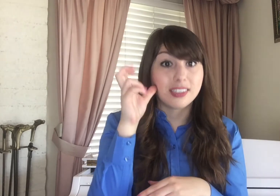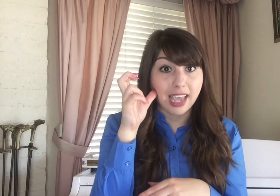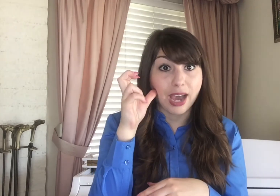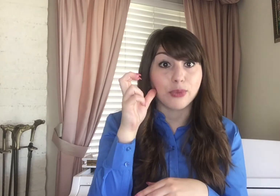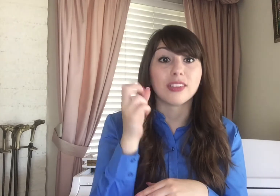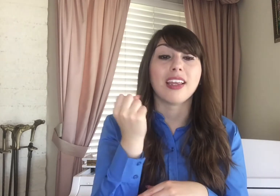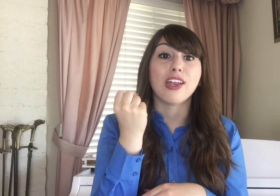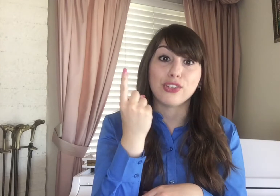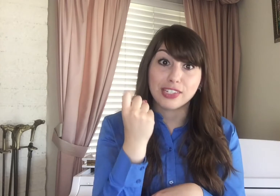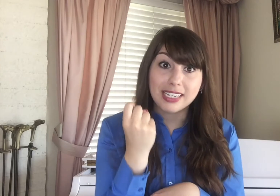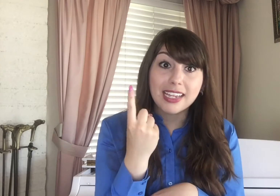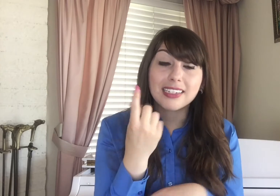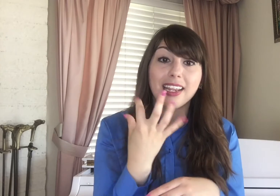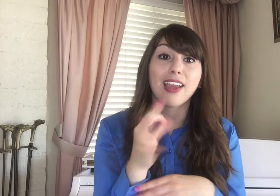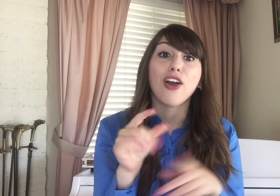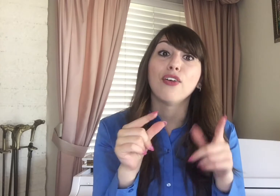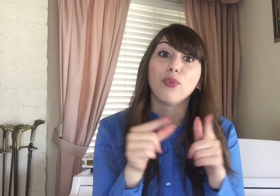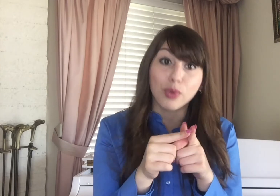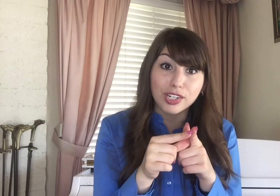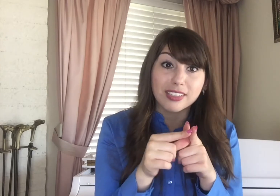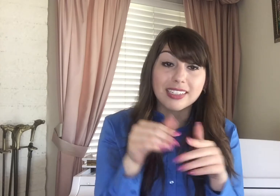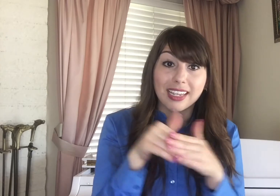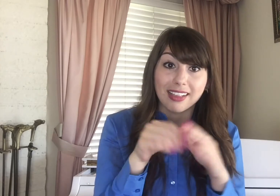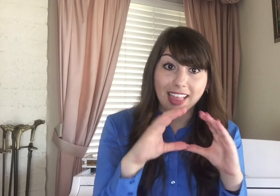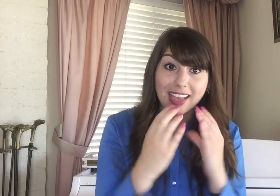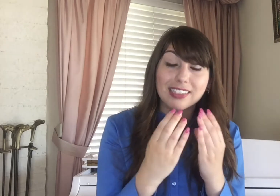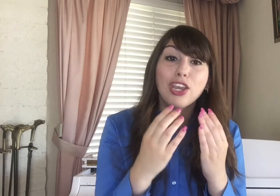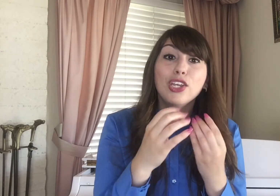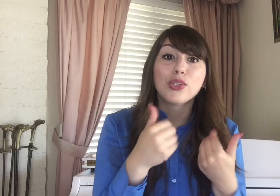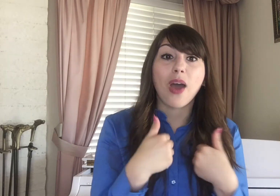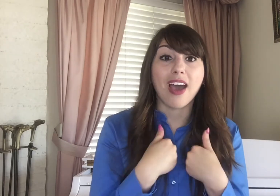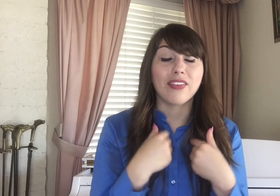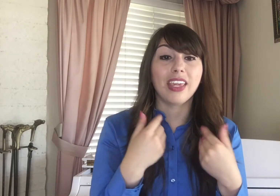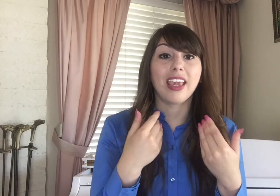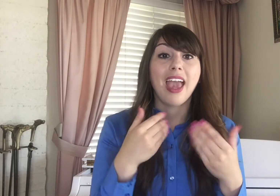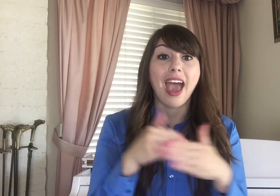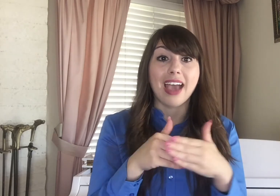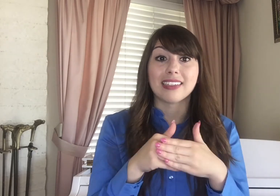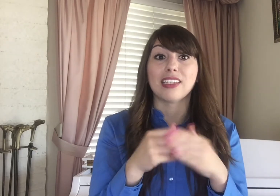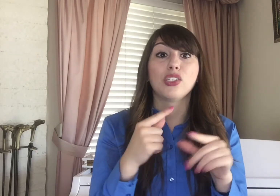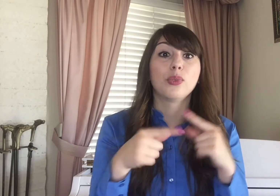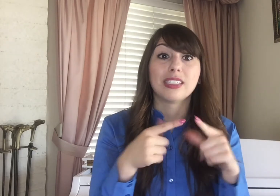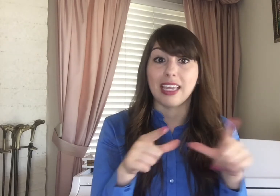to sound and understanding of words in class. So, having access to a sign